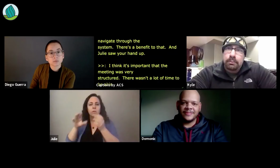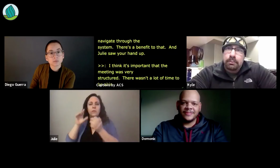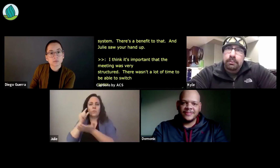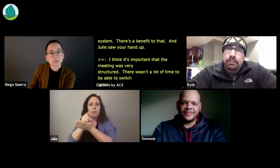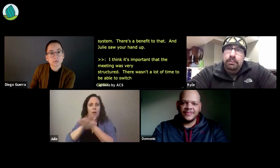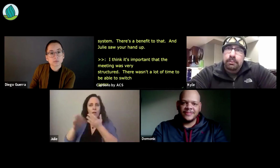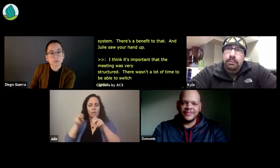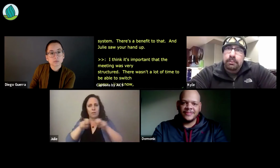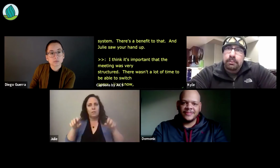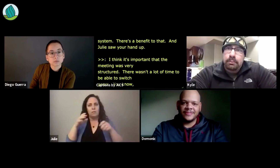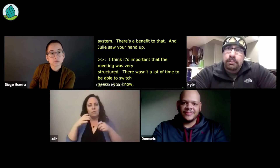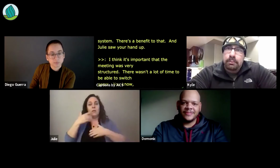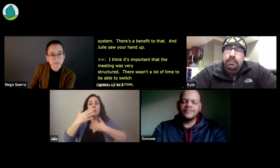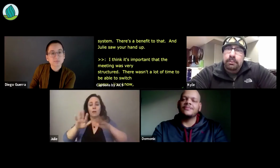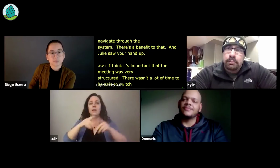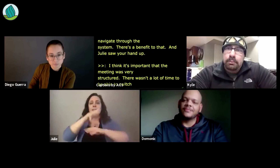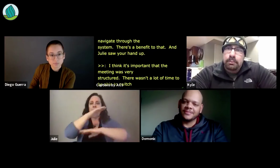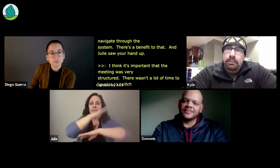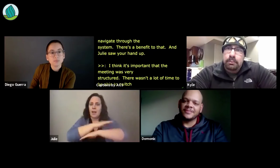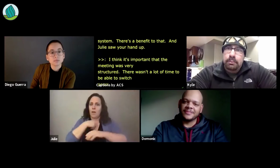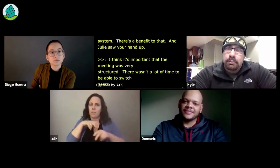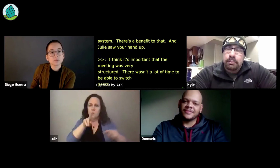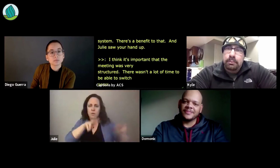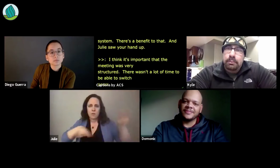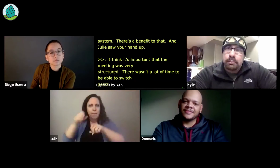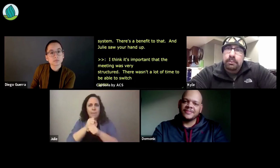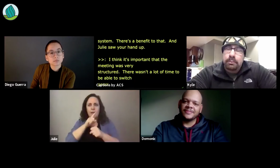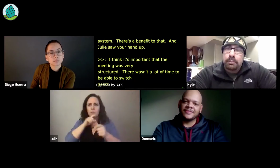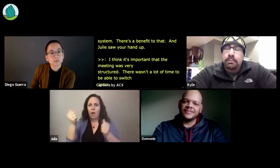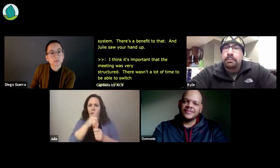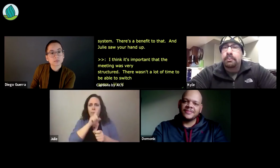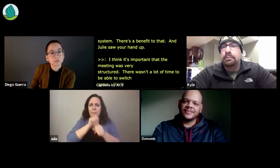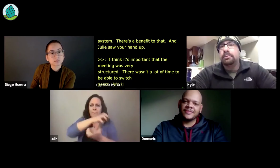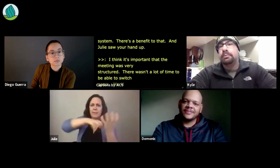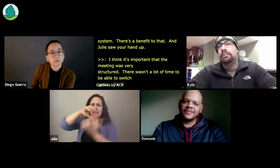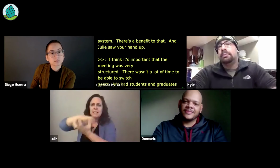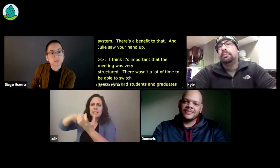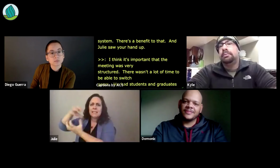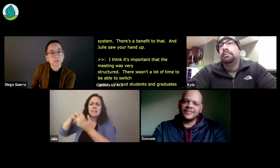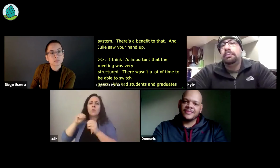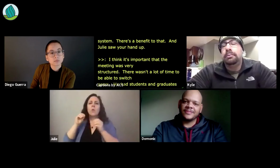We had graduates. And then the tables, taking a look out there to make sure that everything was a nice mix,